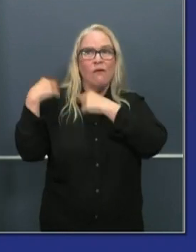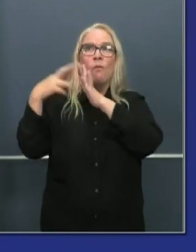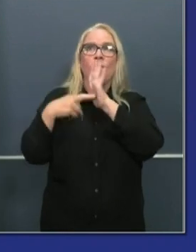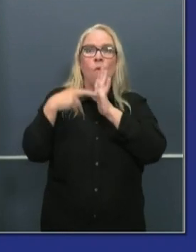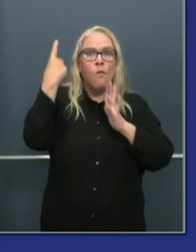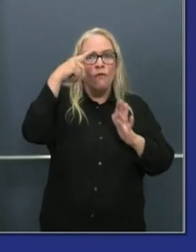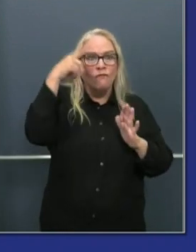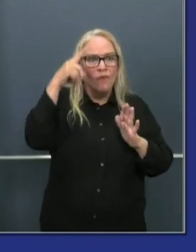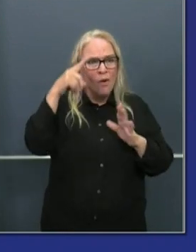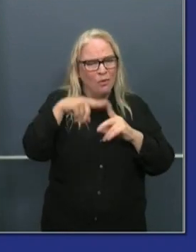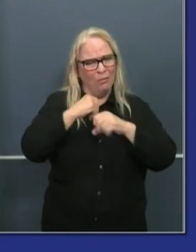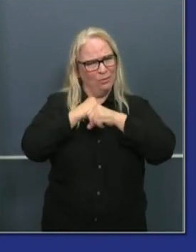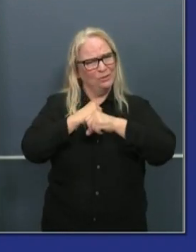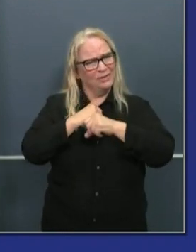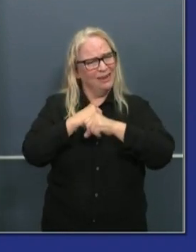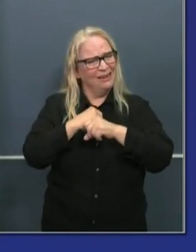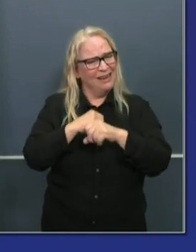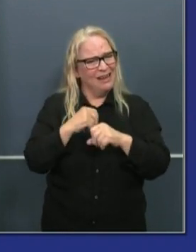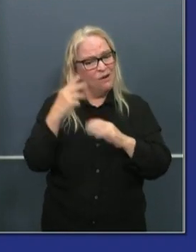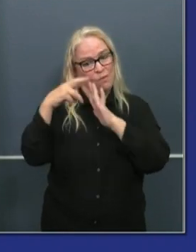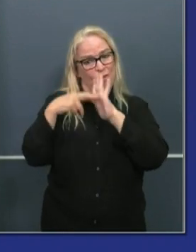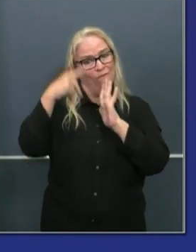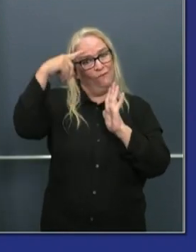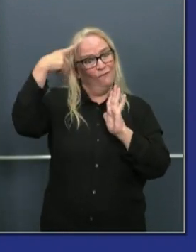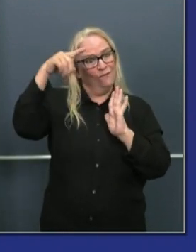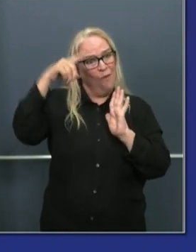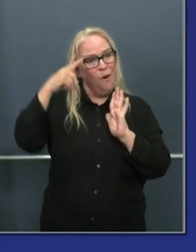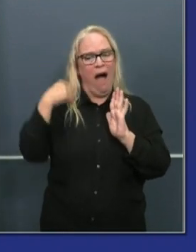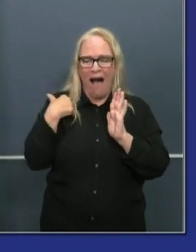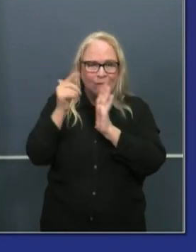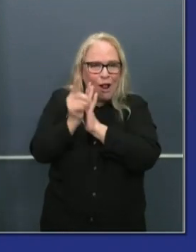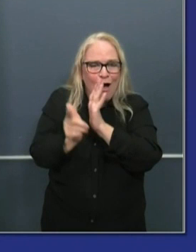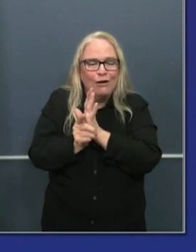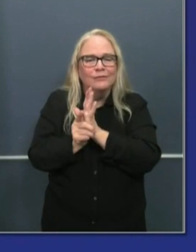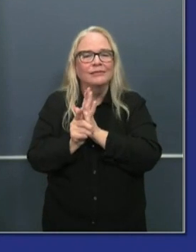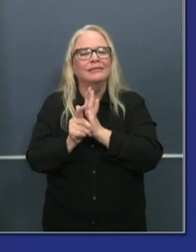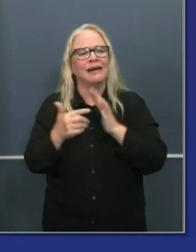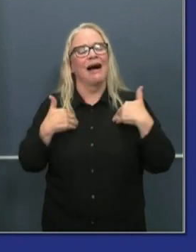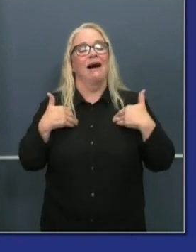OR WORKERS LIVES AT RISK, THAT'S WHY WE HAVE RULES AND REGULATIONS AND THAT'S WHY WE